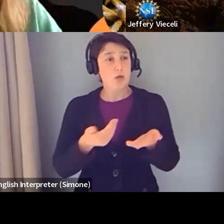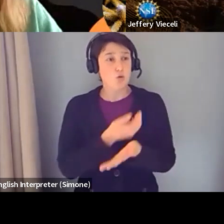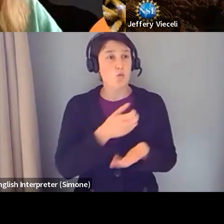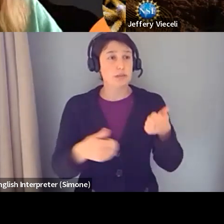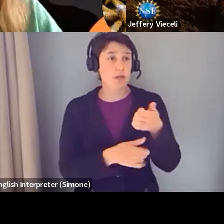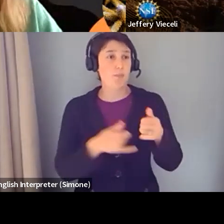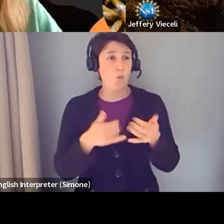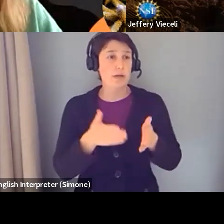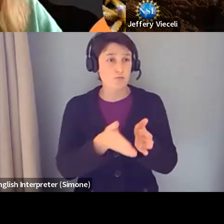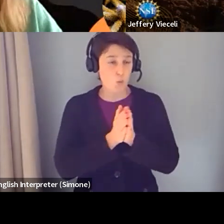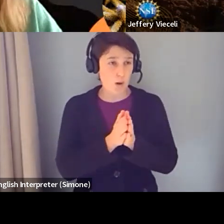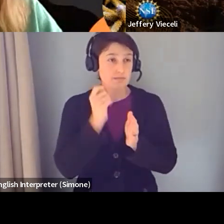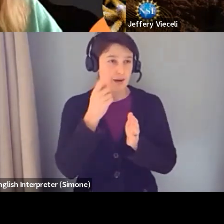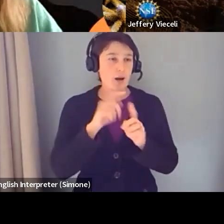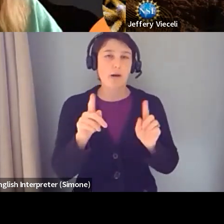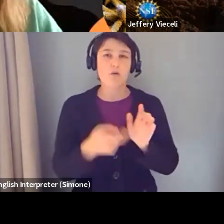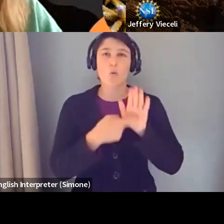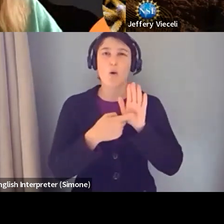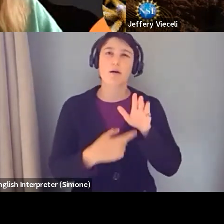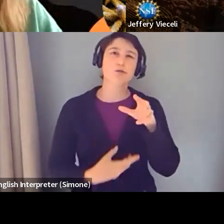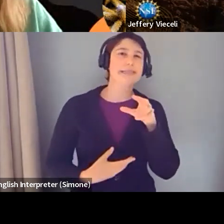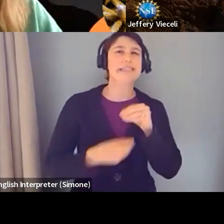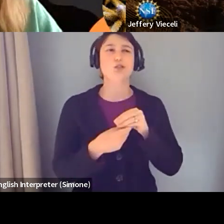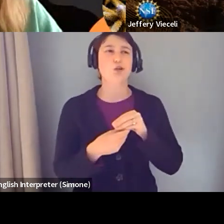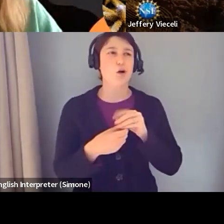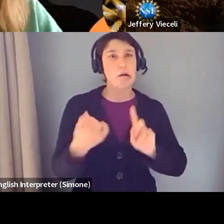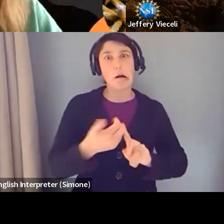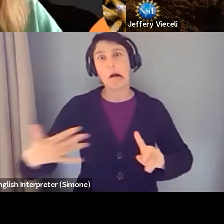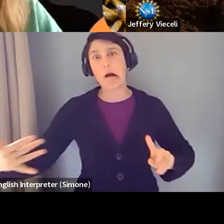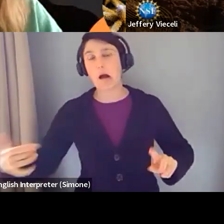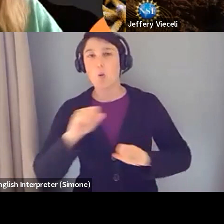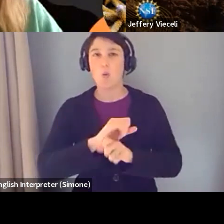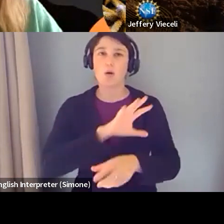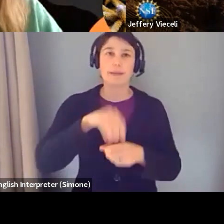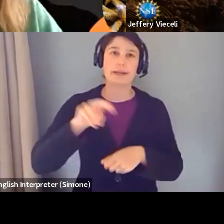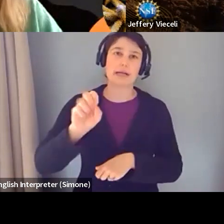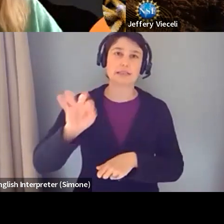But it requires additional -- you know, additional work within NSF from the program officer